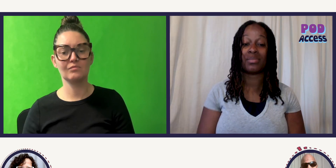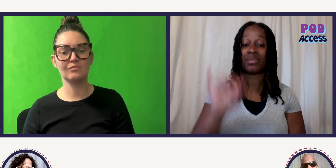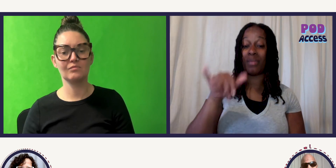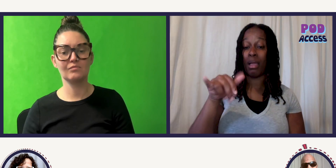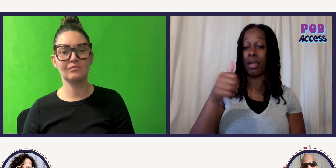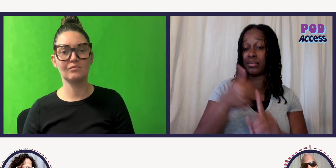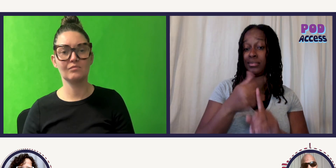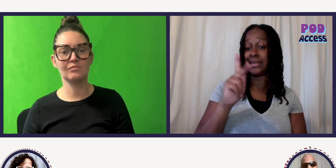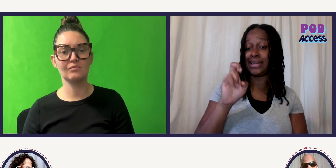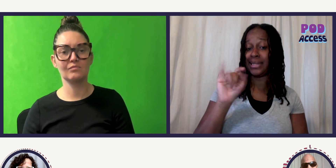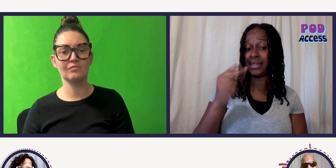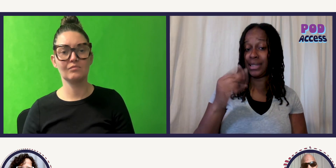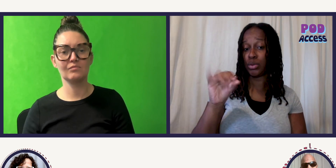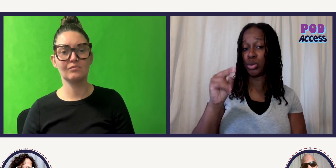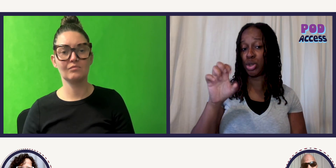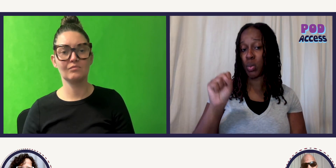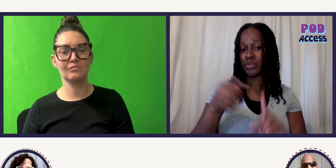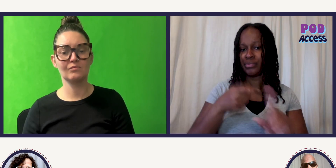That was Keith Jones from Black Disabled Men Talk.